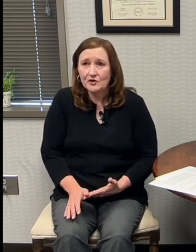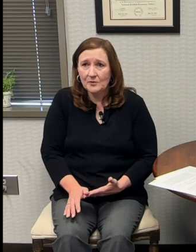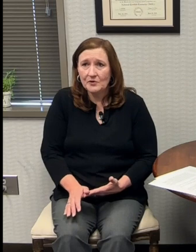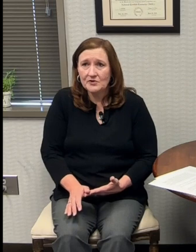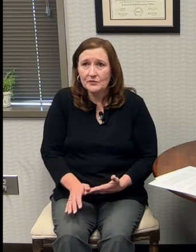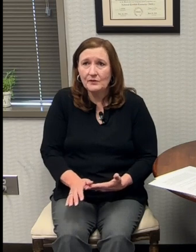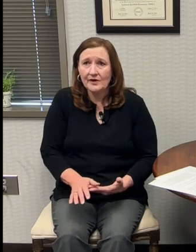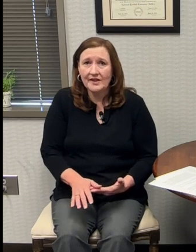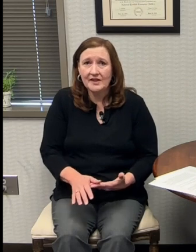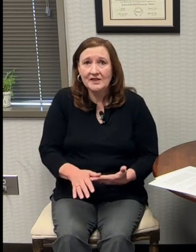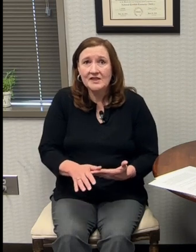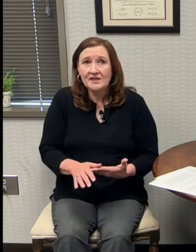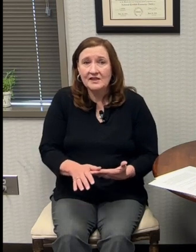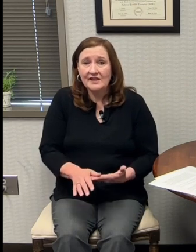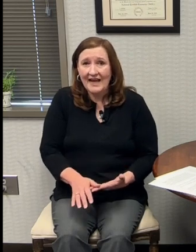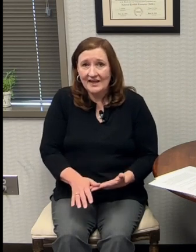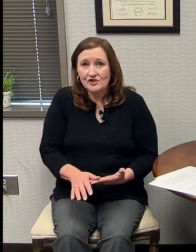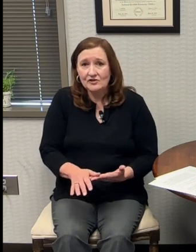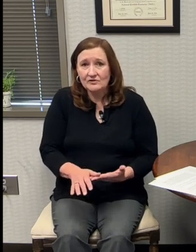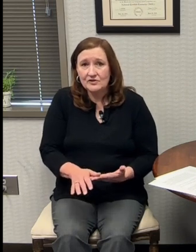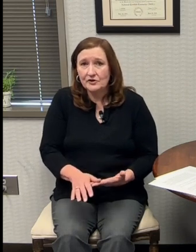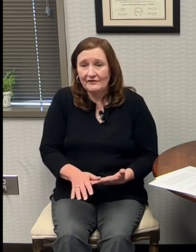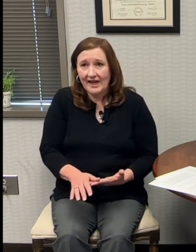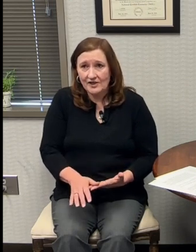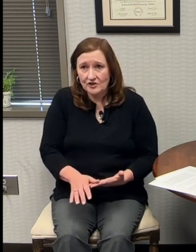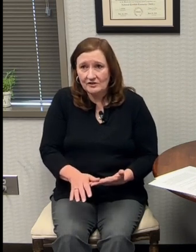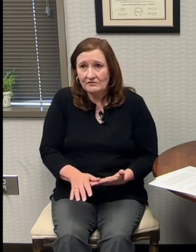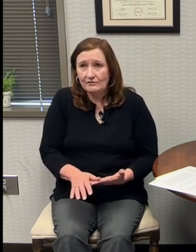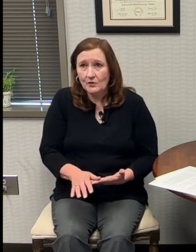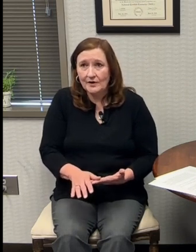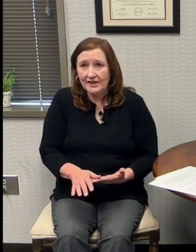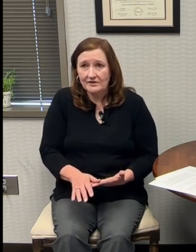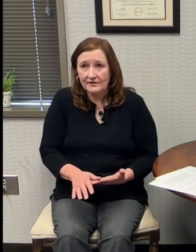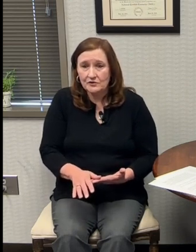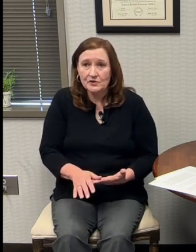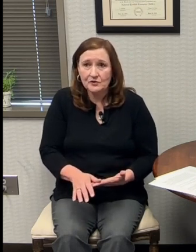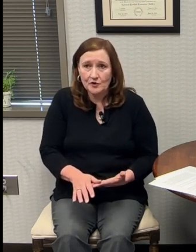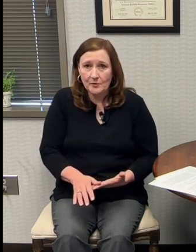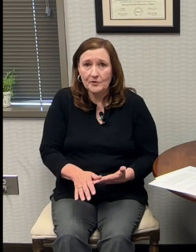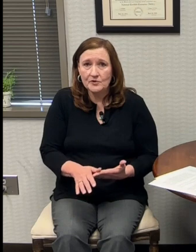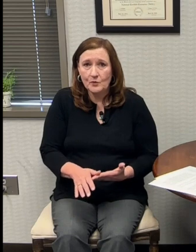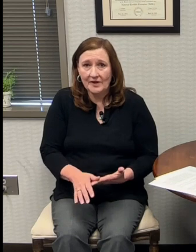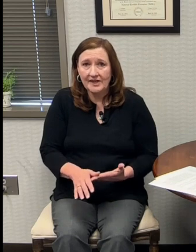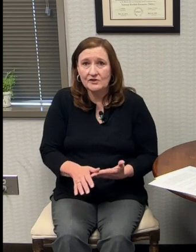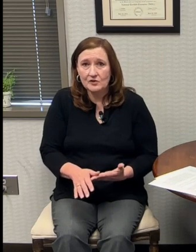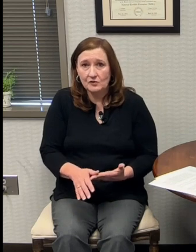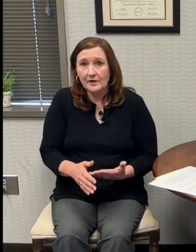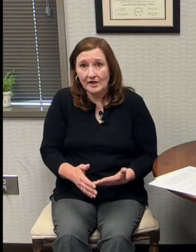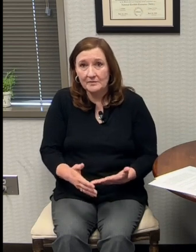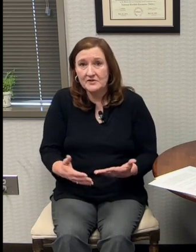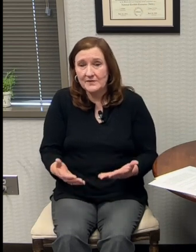interpreters we run a national certification for individuals who interpreters wanting to become